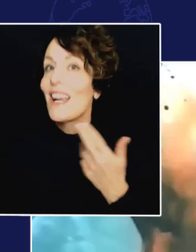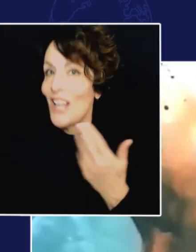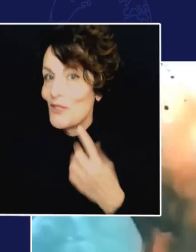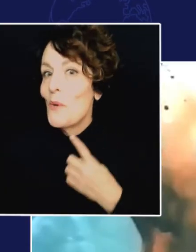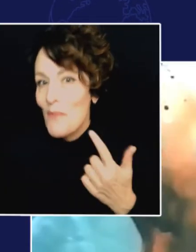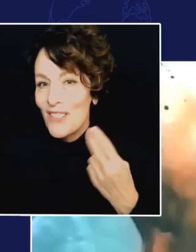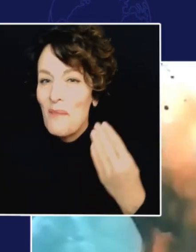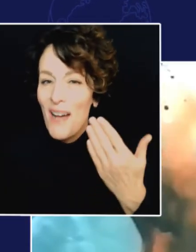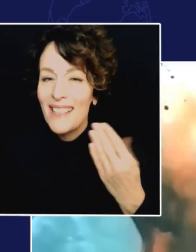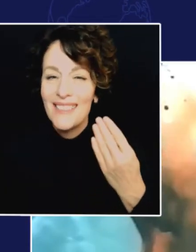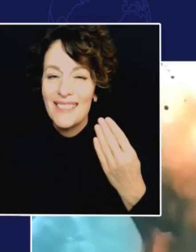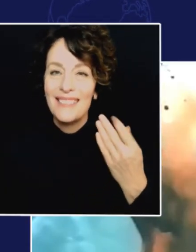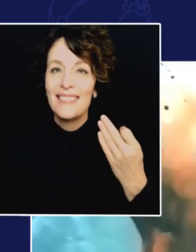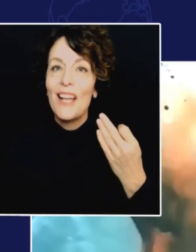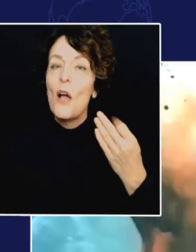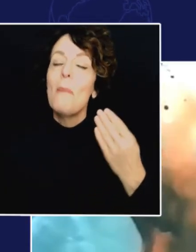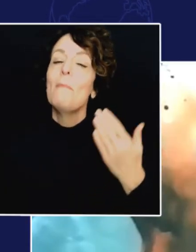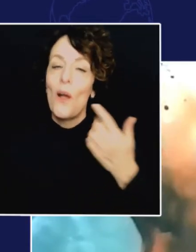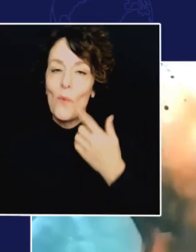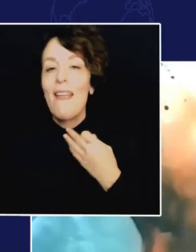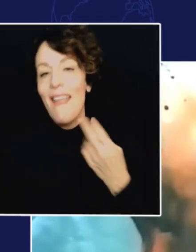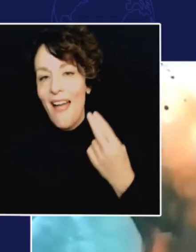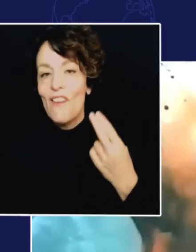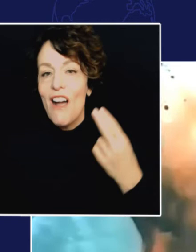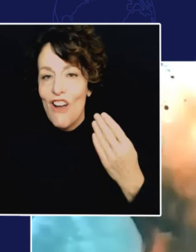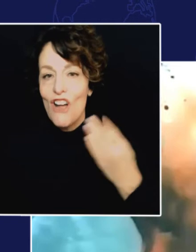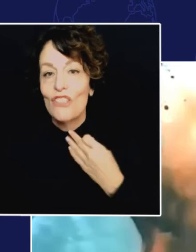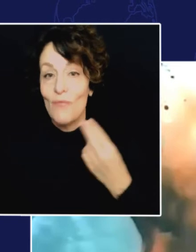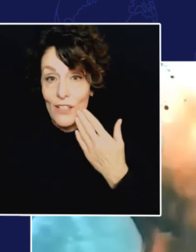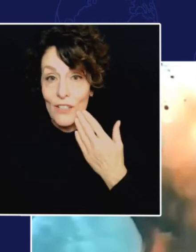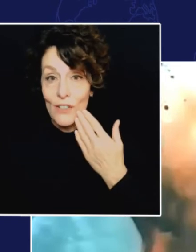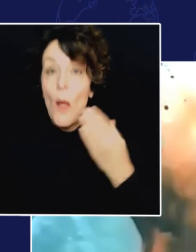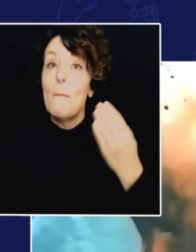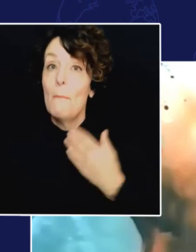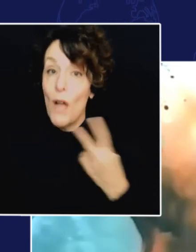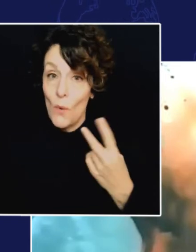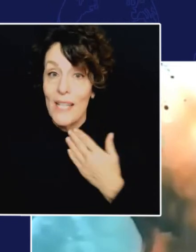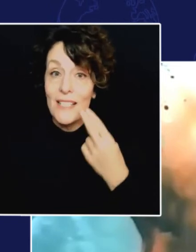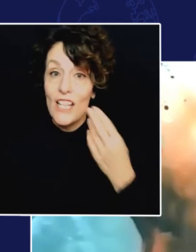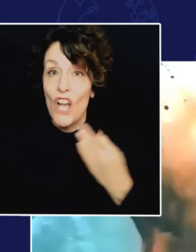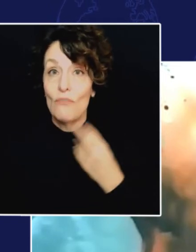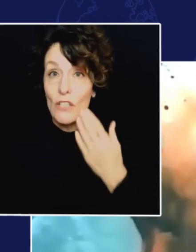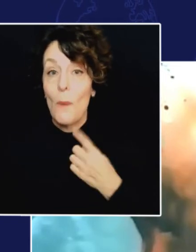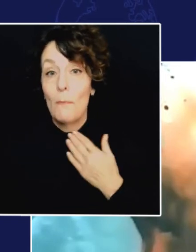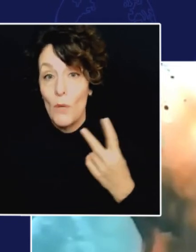[DR. HORTON:] So, I've actually gotten to push the button. But we have a contractor and Boeing is the contractor that's